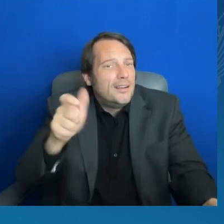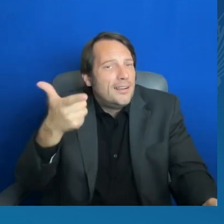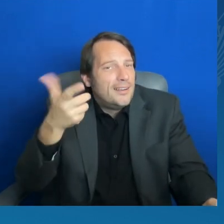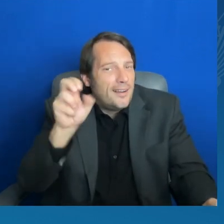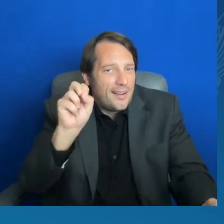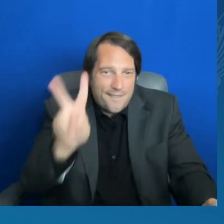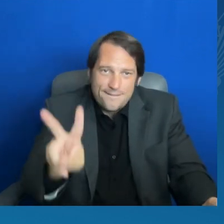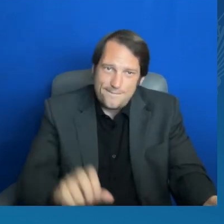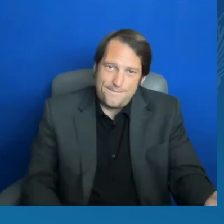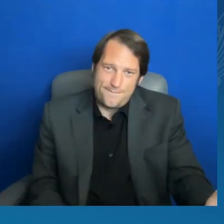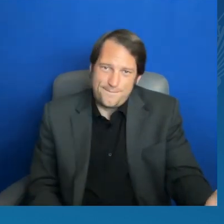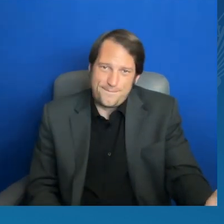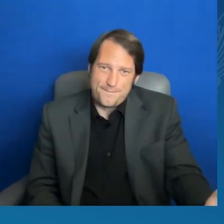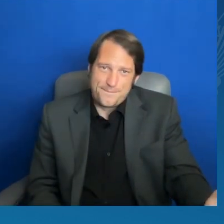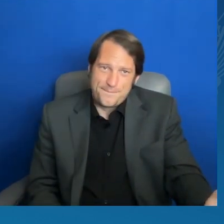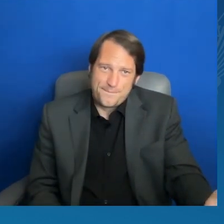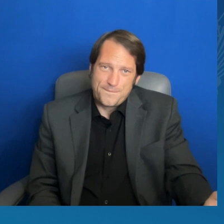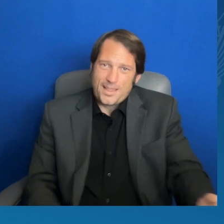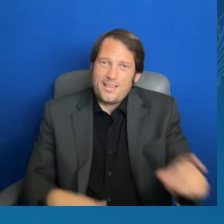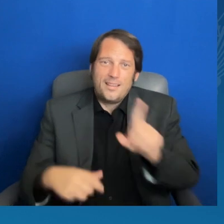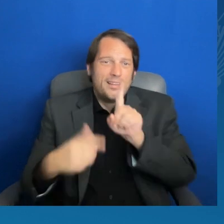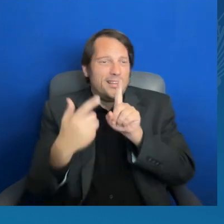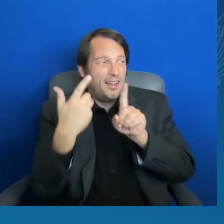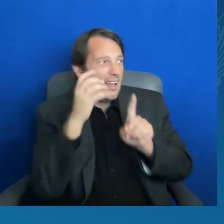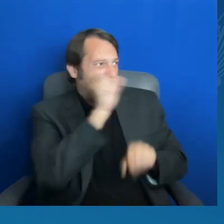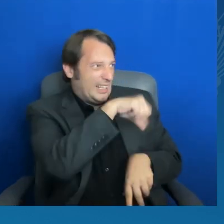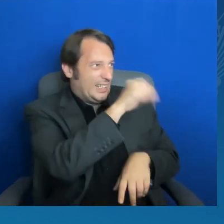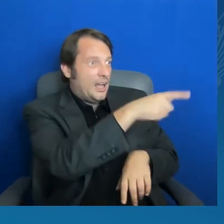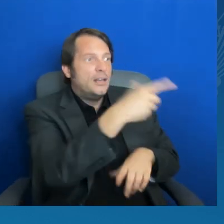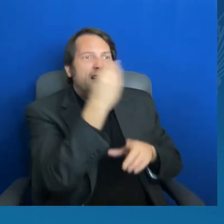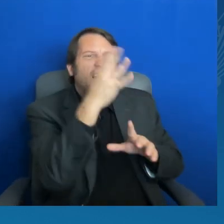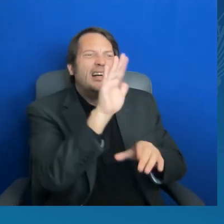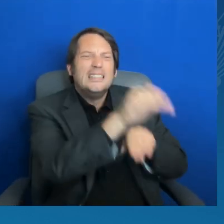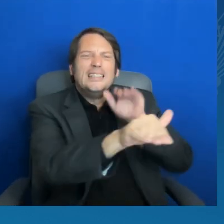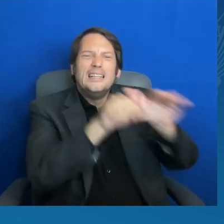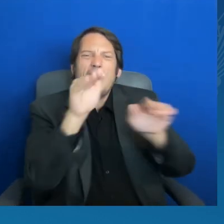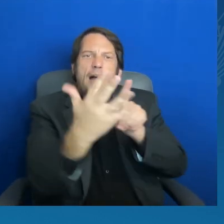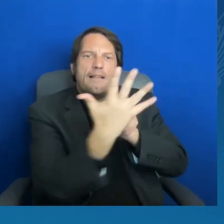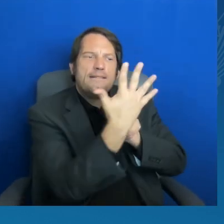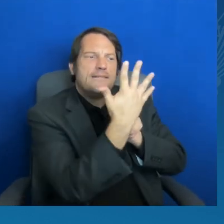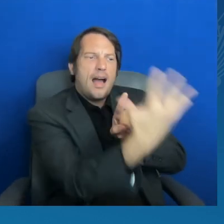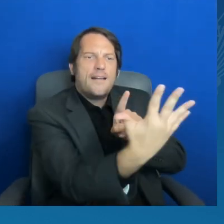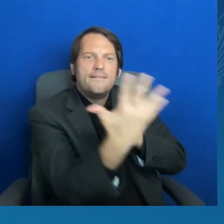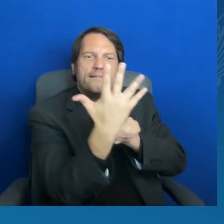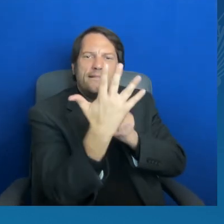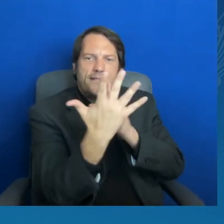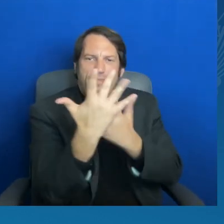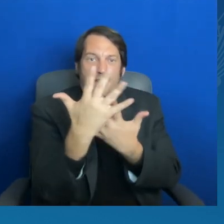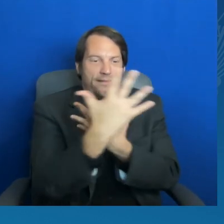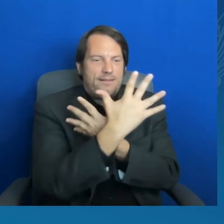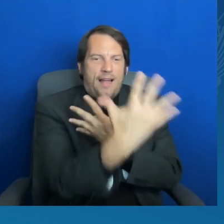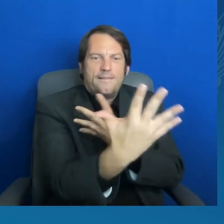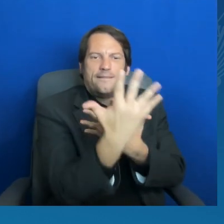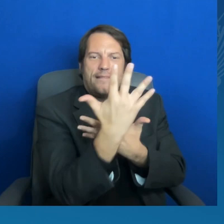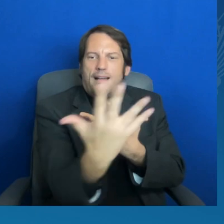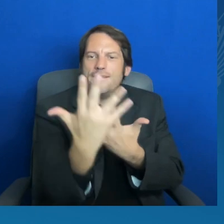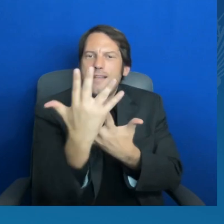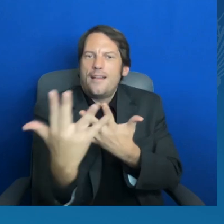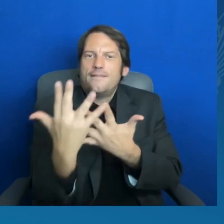Well, thank you so much, Erin and Brenda, for your very thoughtful questions. Thank you, Jason, for being here. You always come when we call,